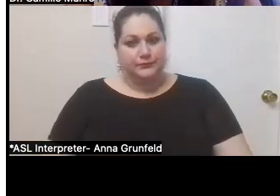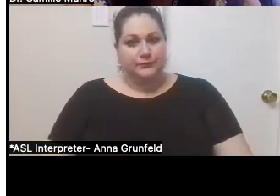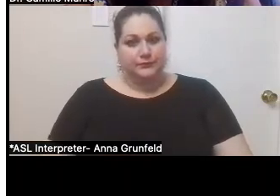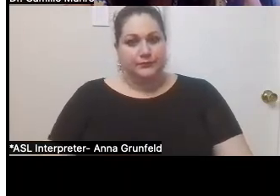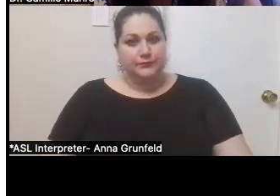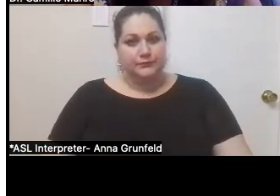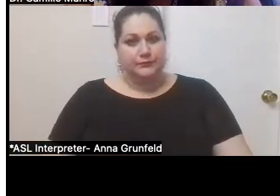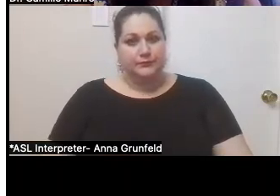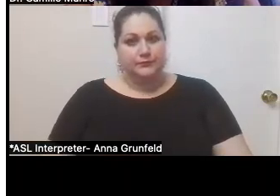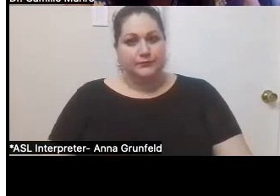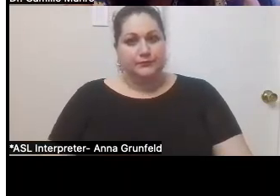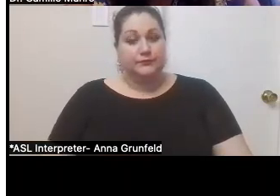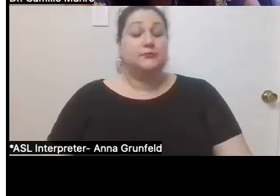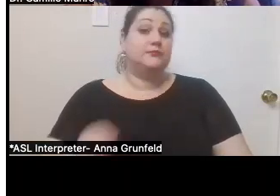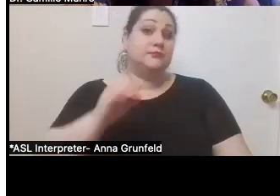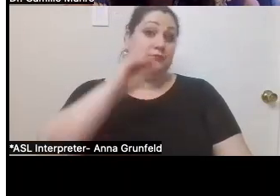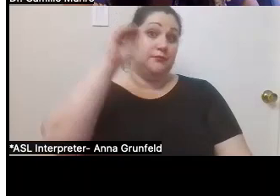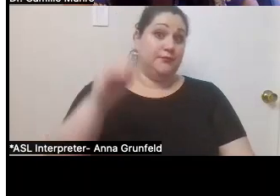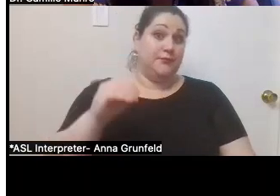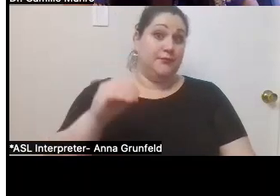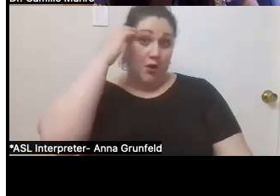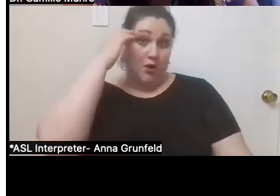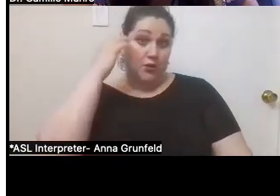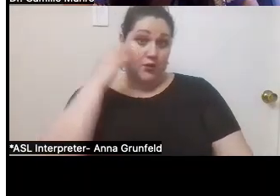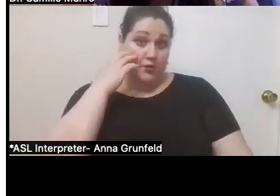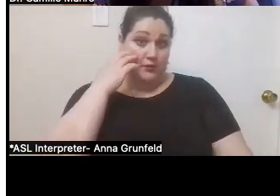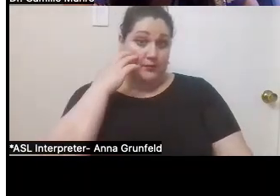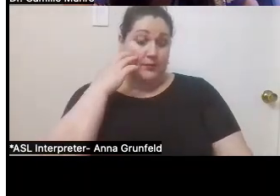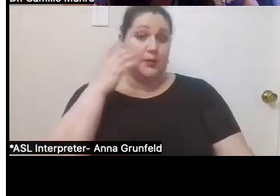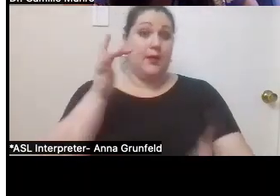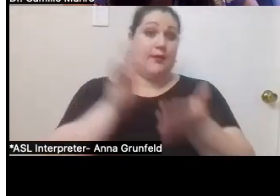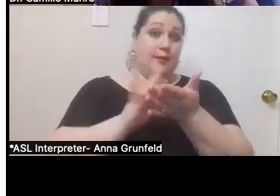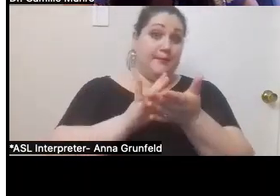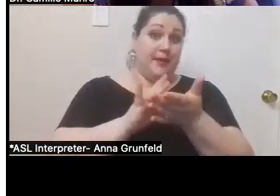At the Ottawa Hospital, the medical advisory committee position statement